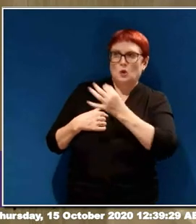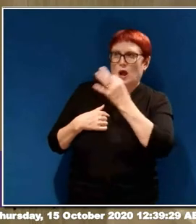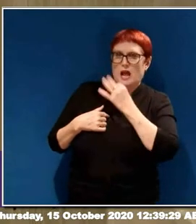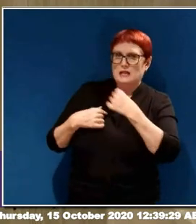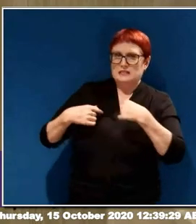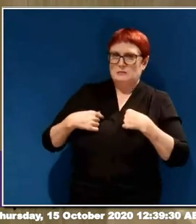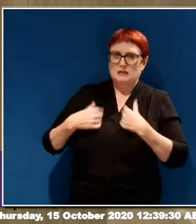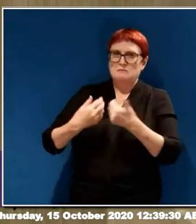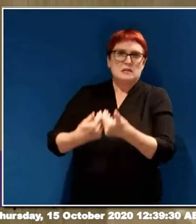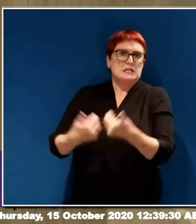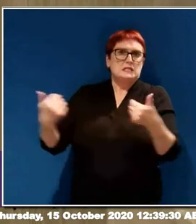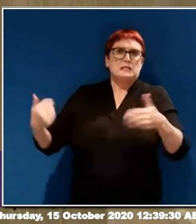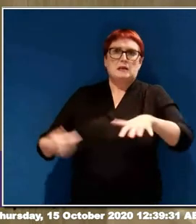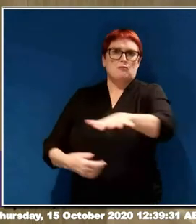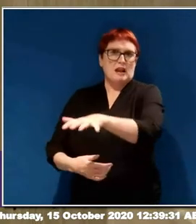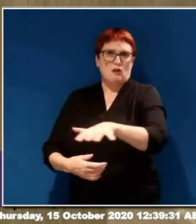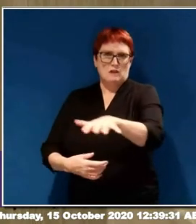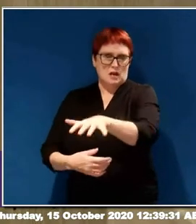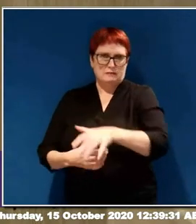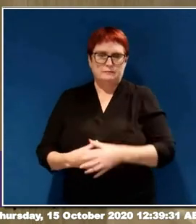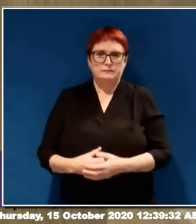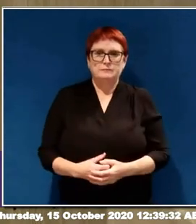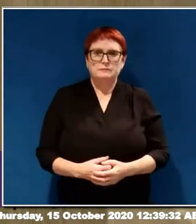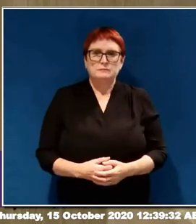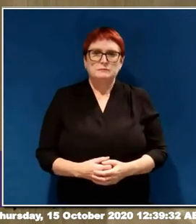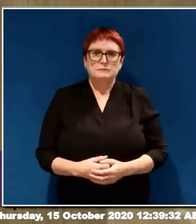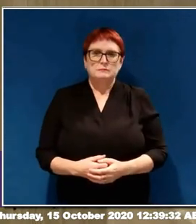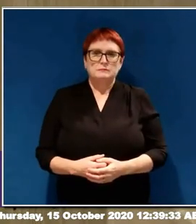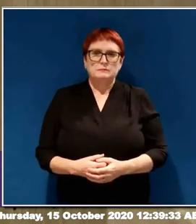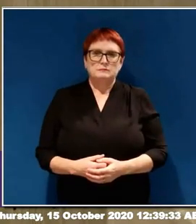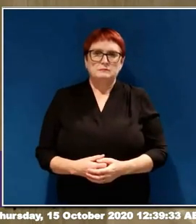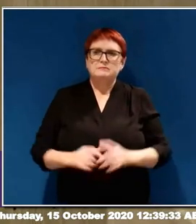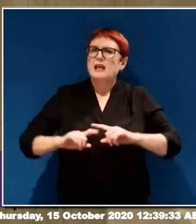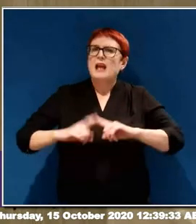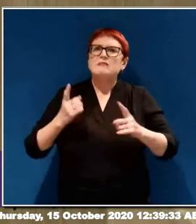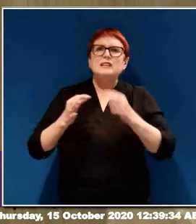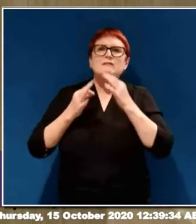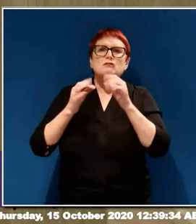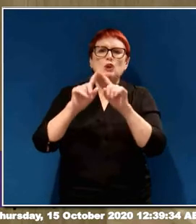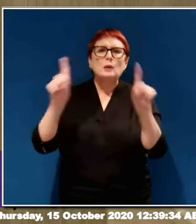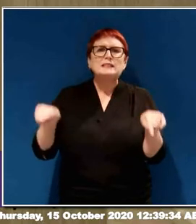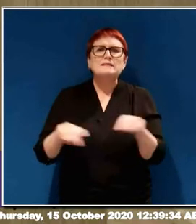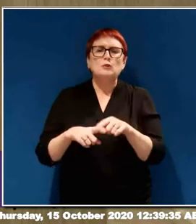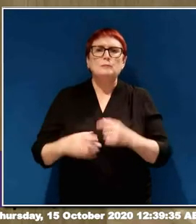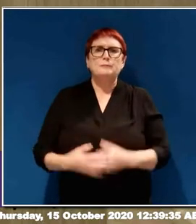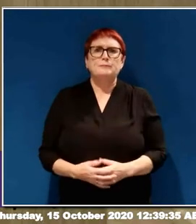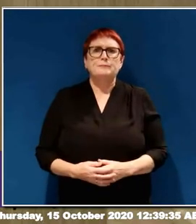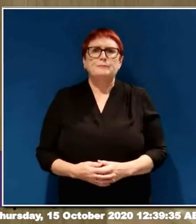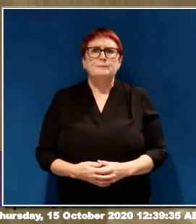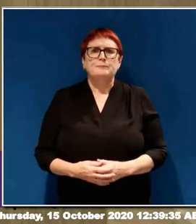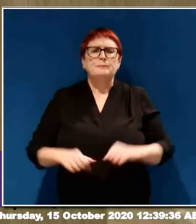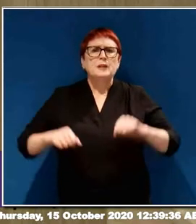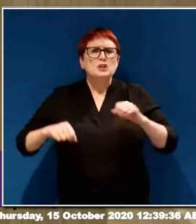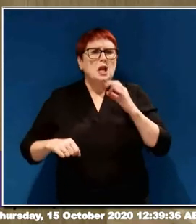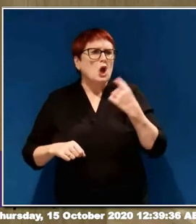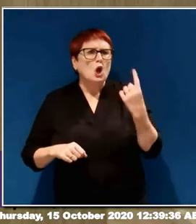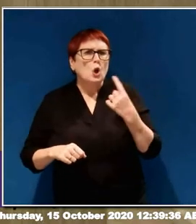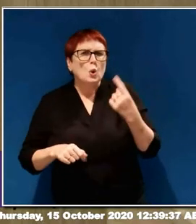and they have different requests for that. So who processes such a request or who determines such a request